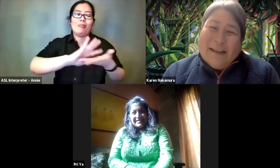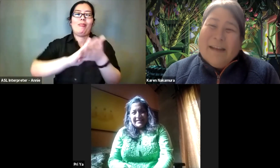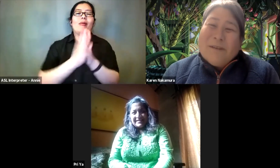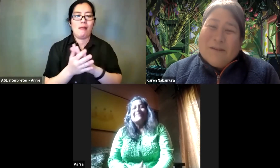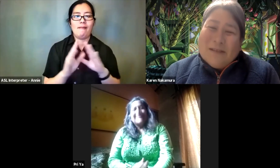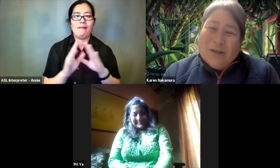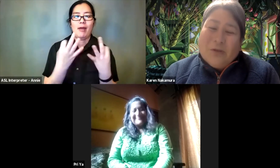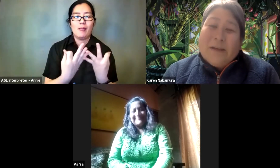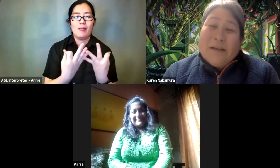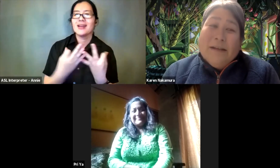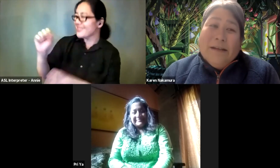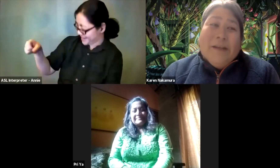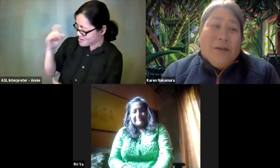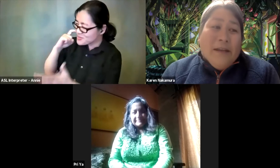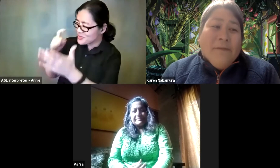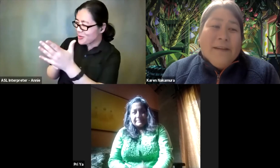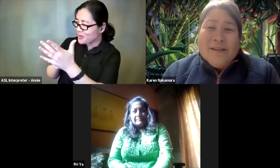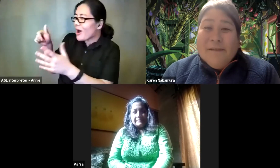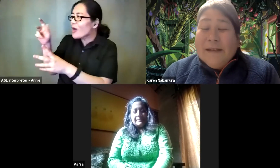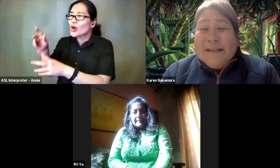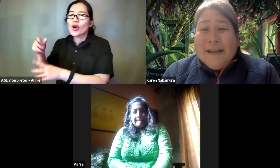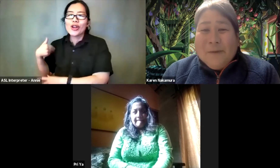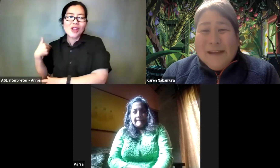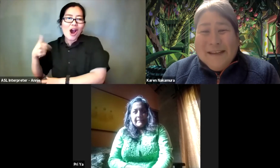everyone else uncle, you know in village life, it is that way.